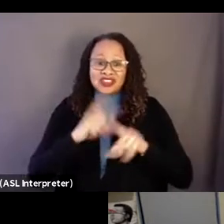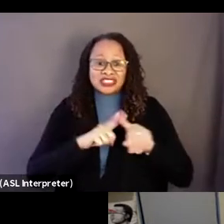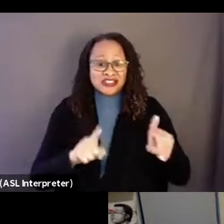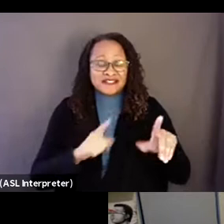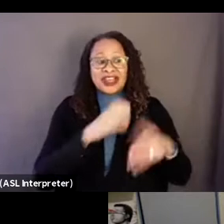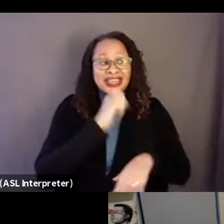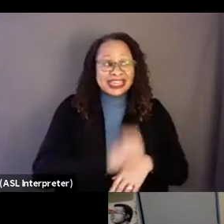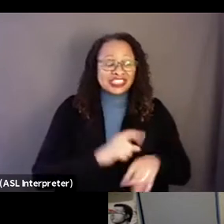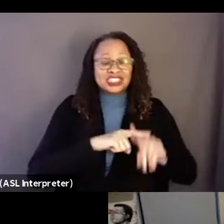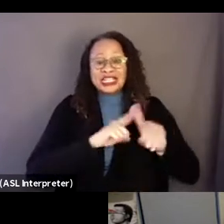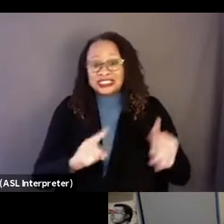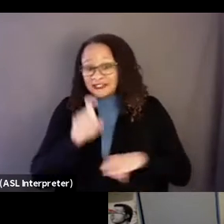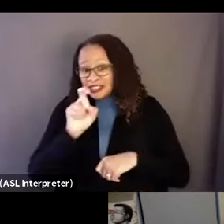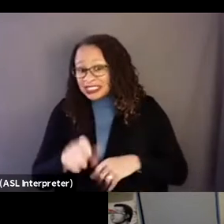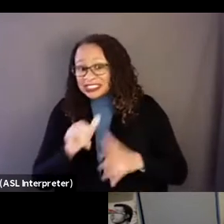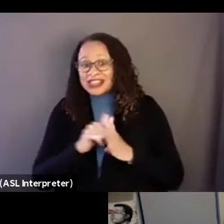that were modeled after Dee's Tots?